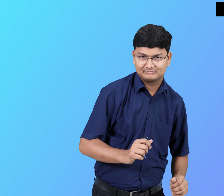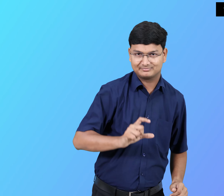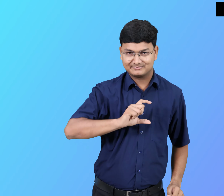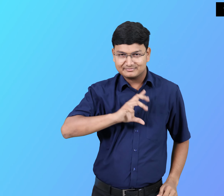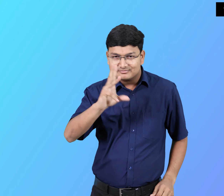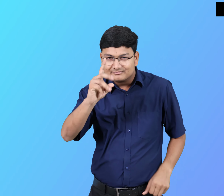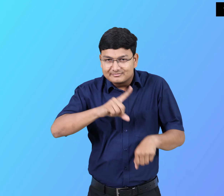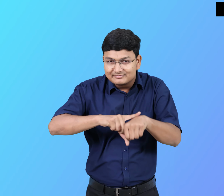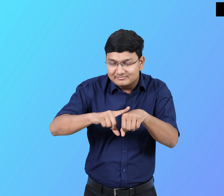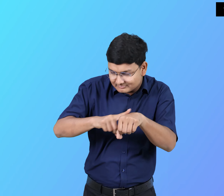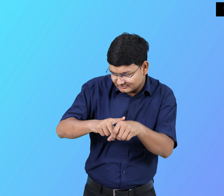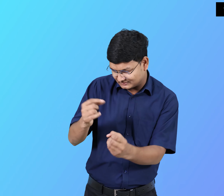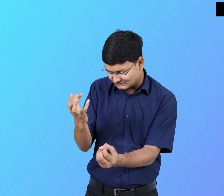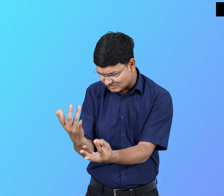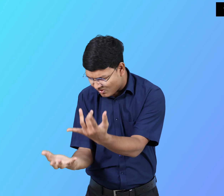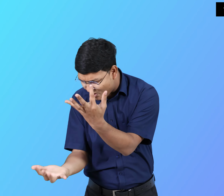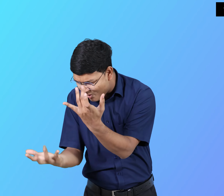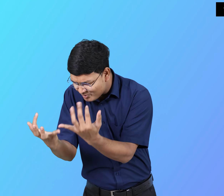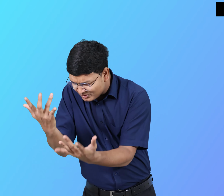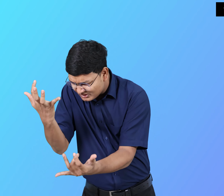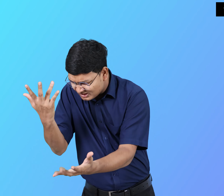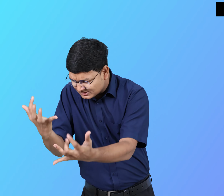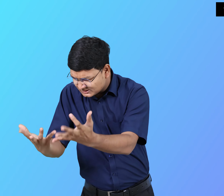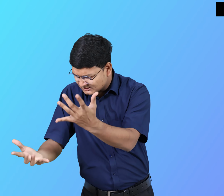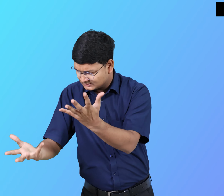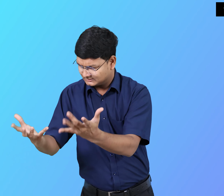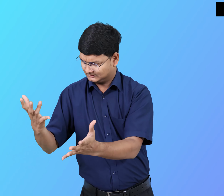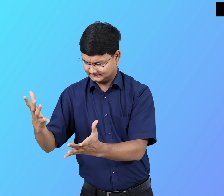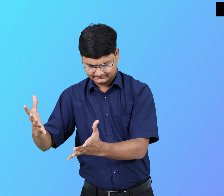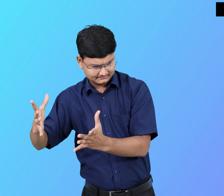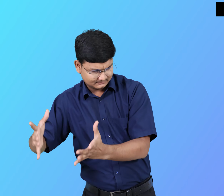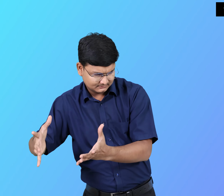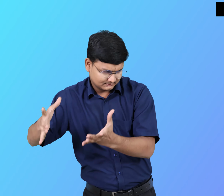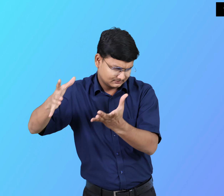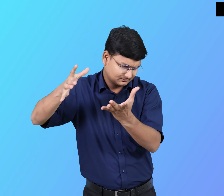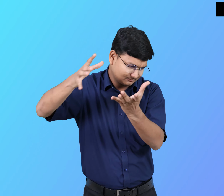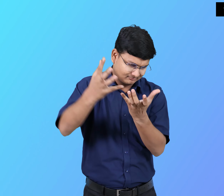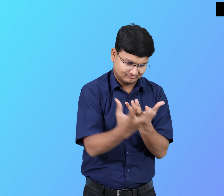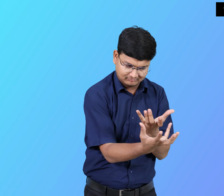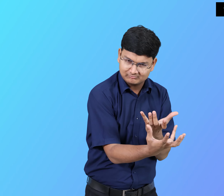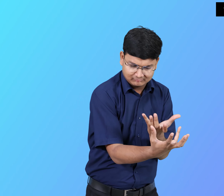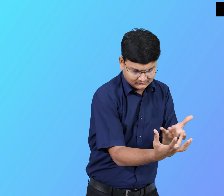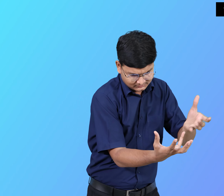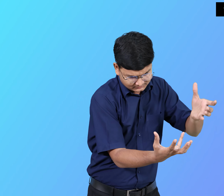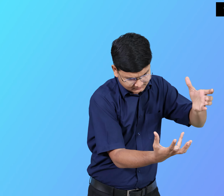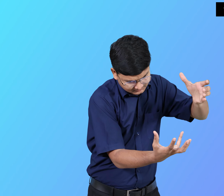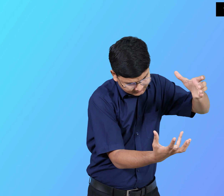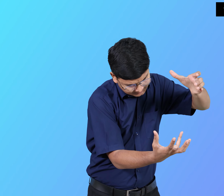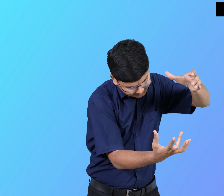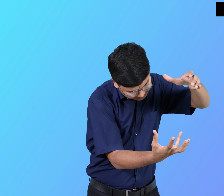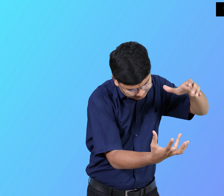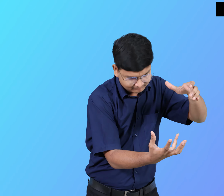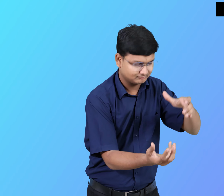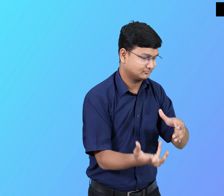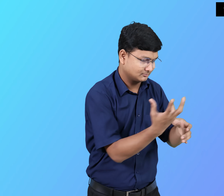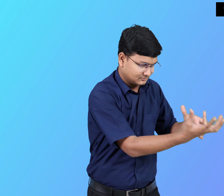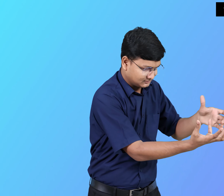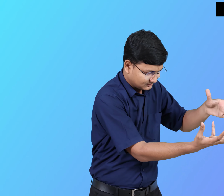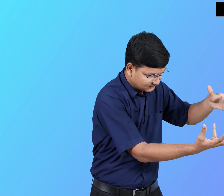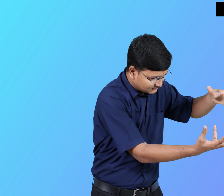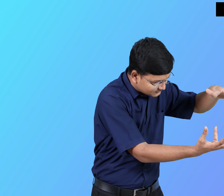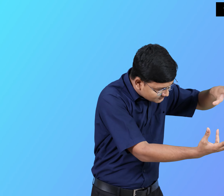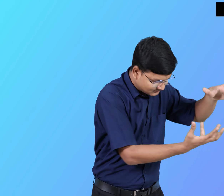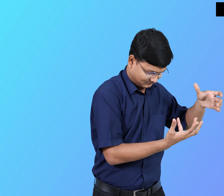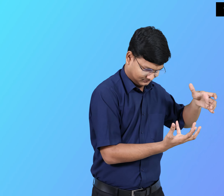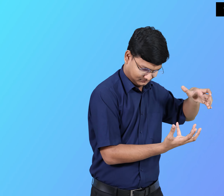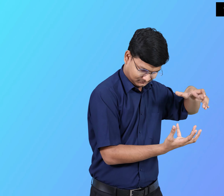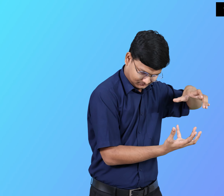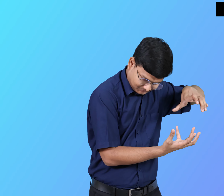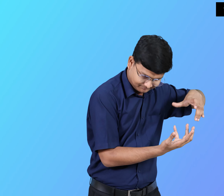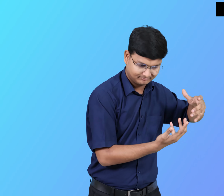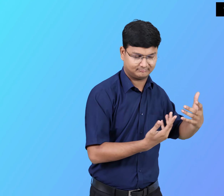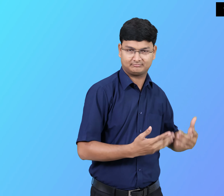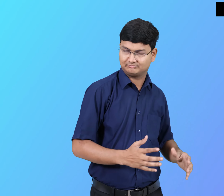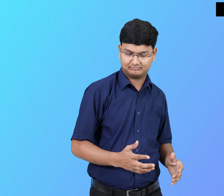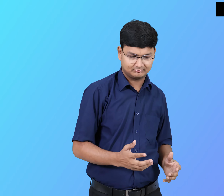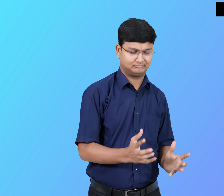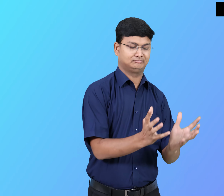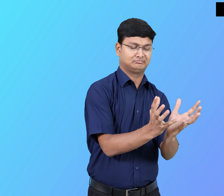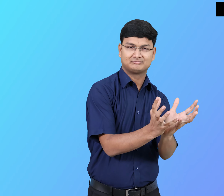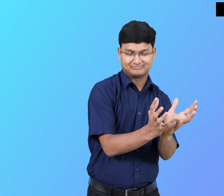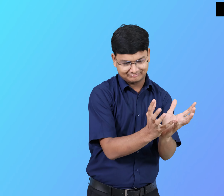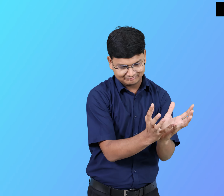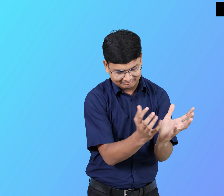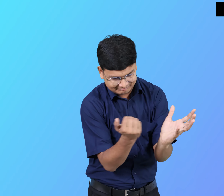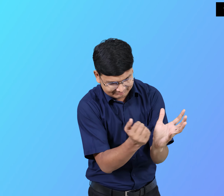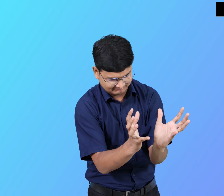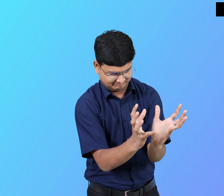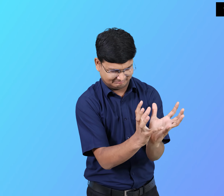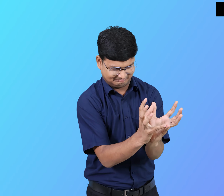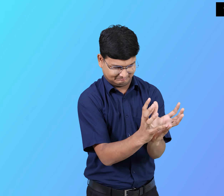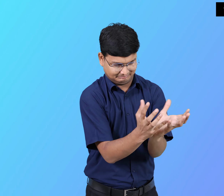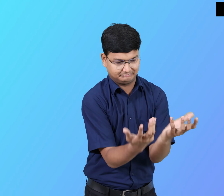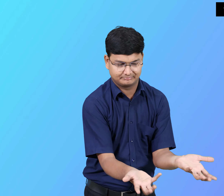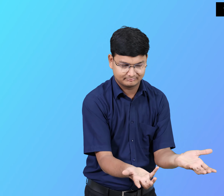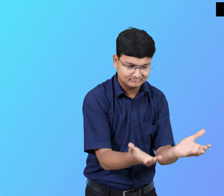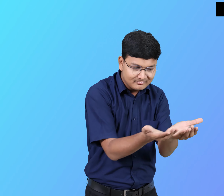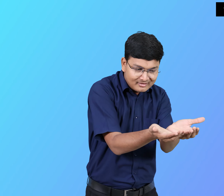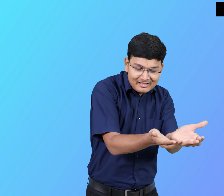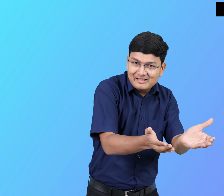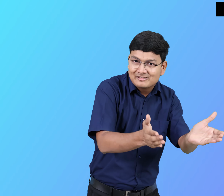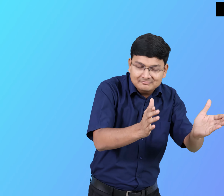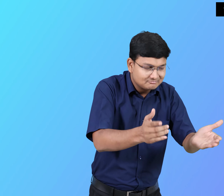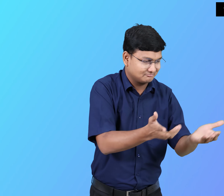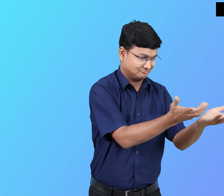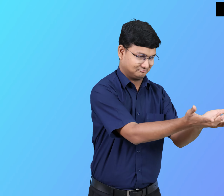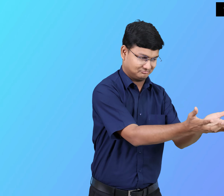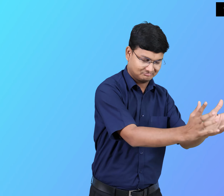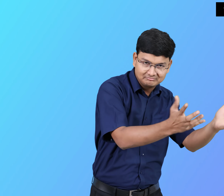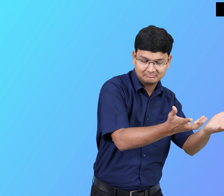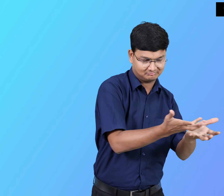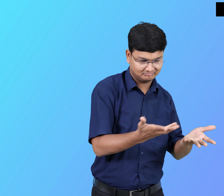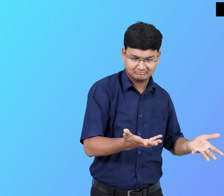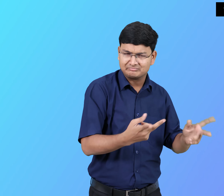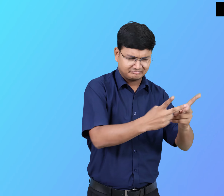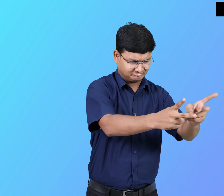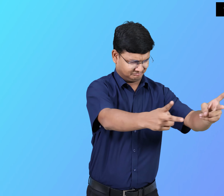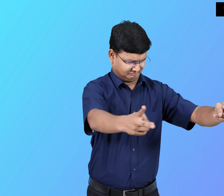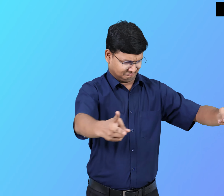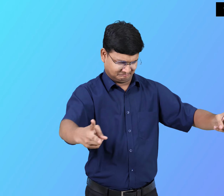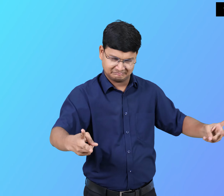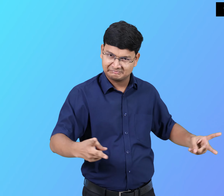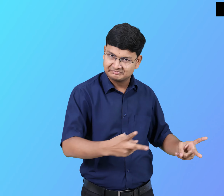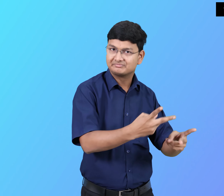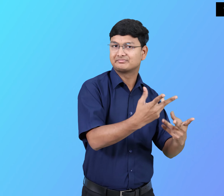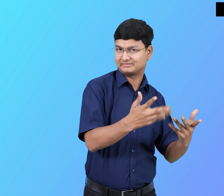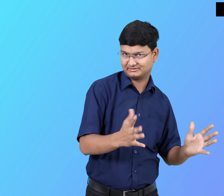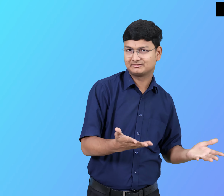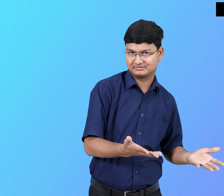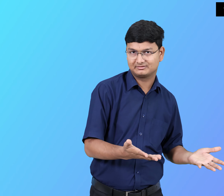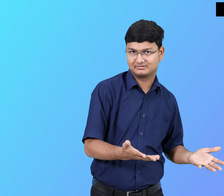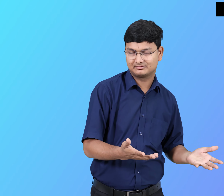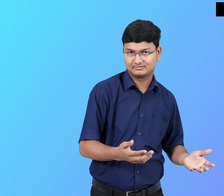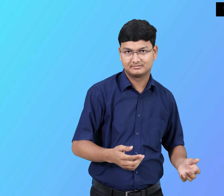They made them by melting the bronze and pouring it into moulds in the ground.